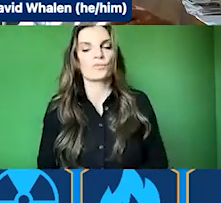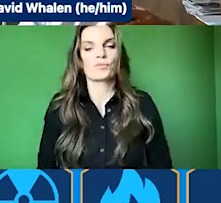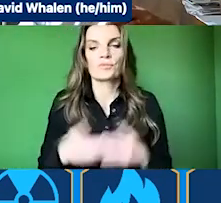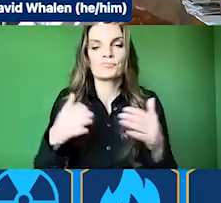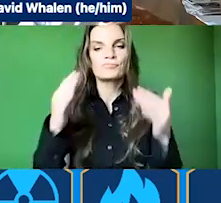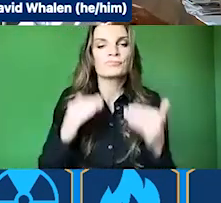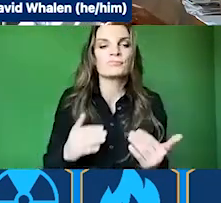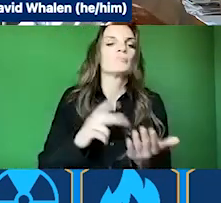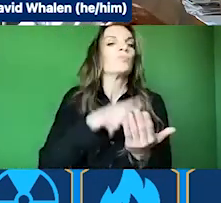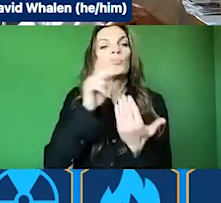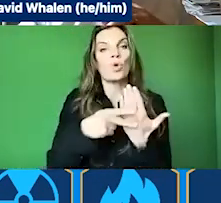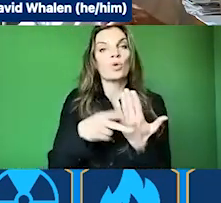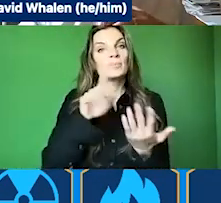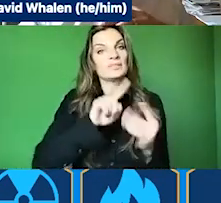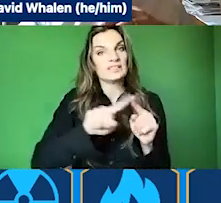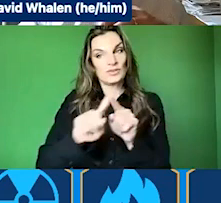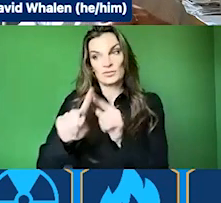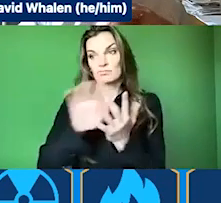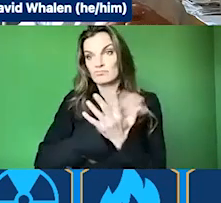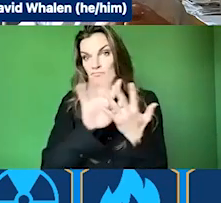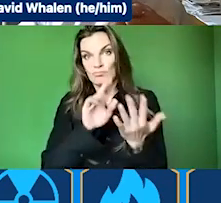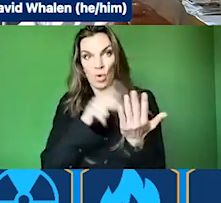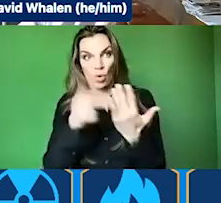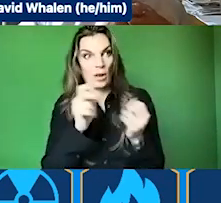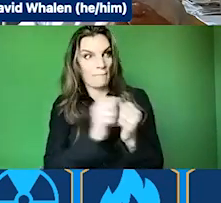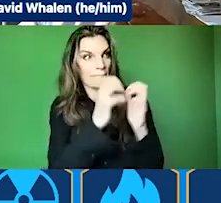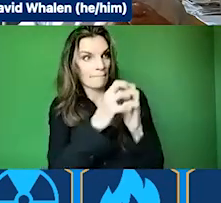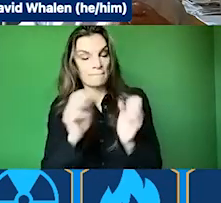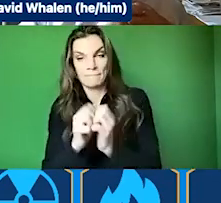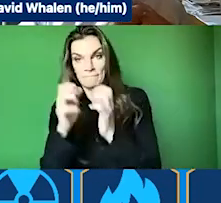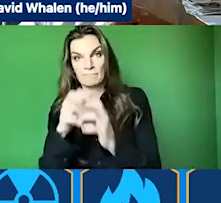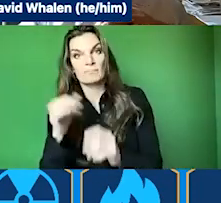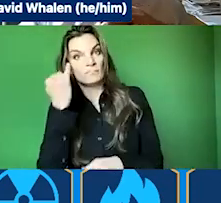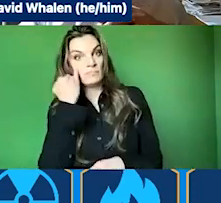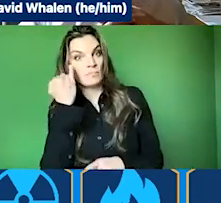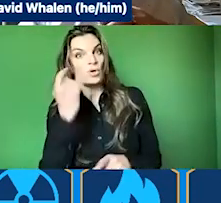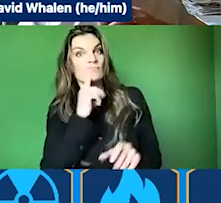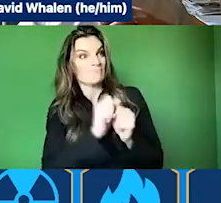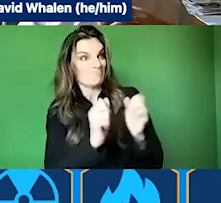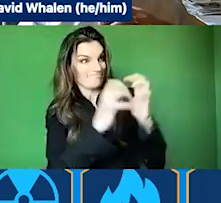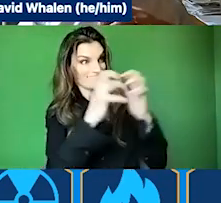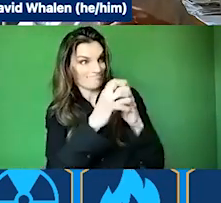accessible. Once I'm inside can I get around the space because the area of facilitation, rest rooms et cetera. Social